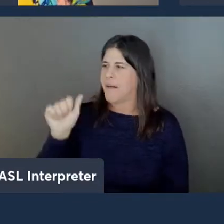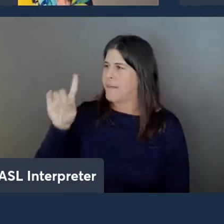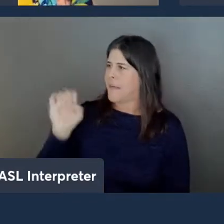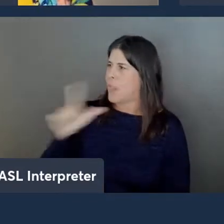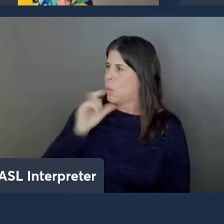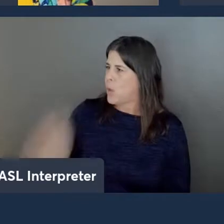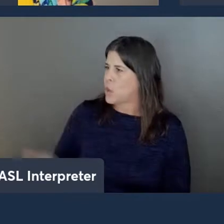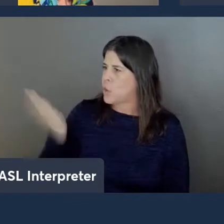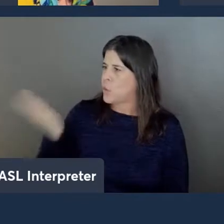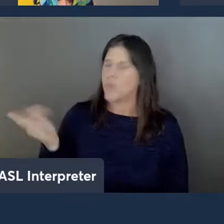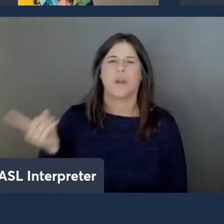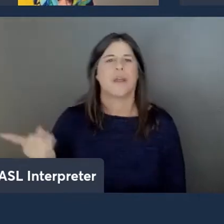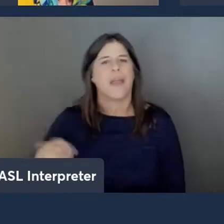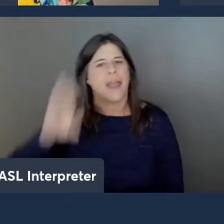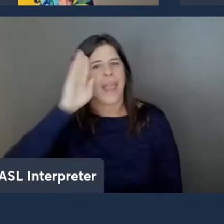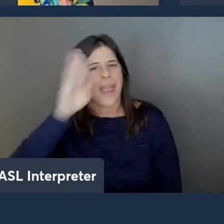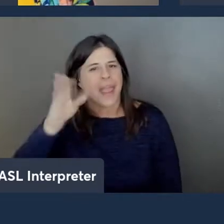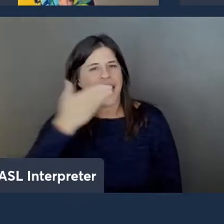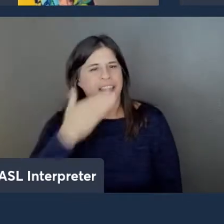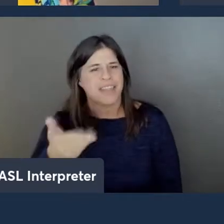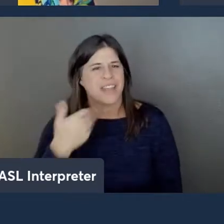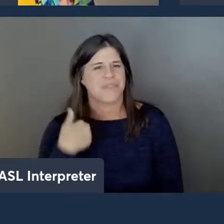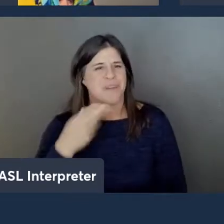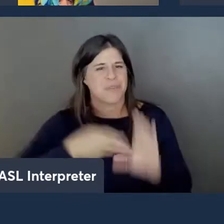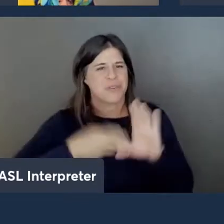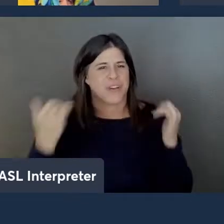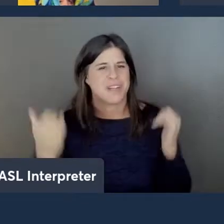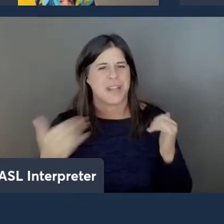Hey, thanks for having me today. My name is Adel Lahlou.